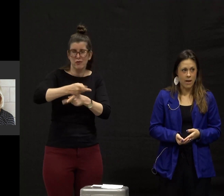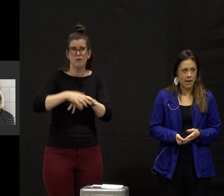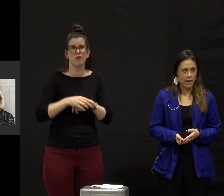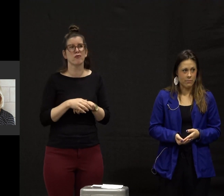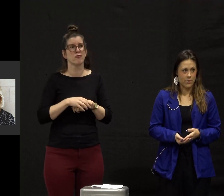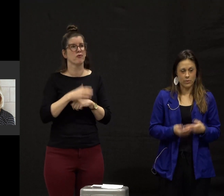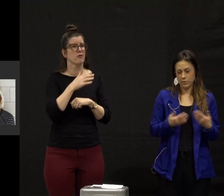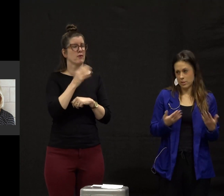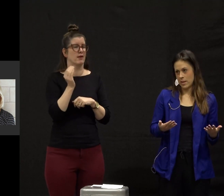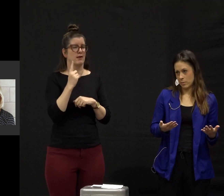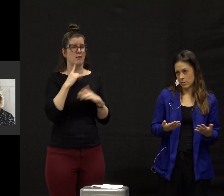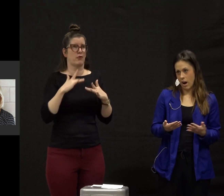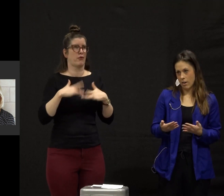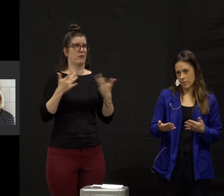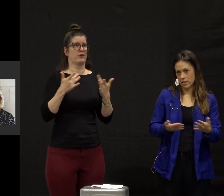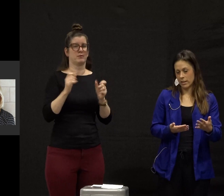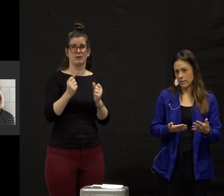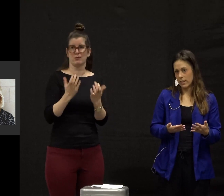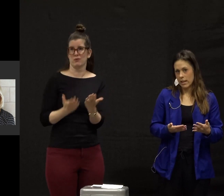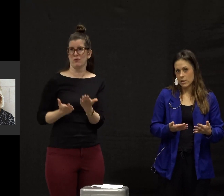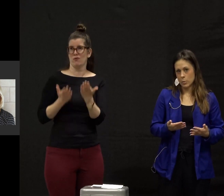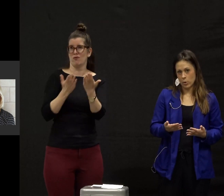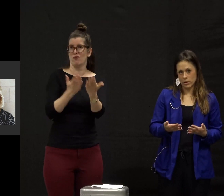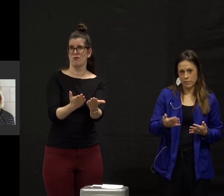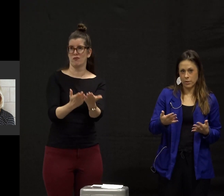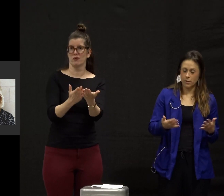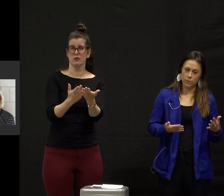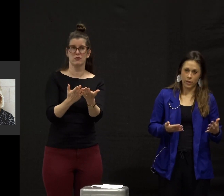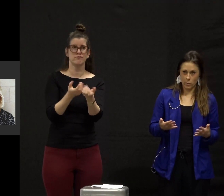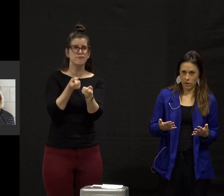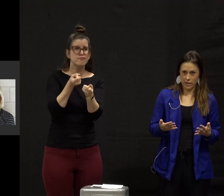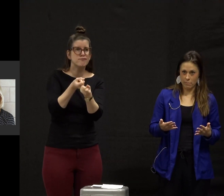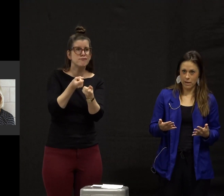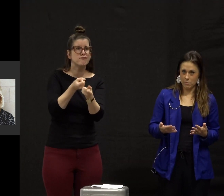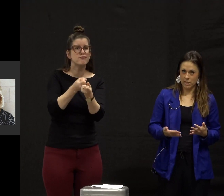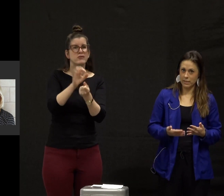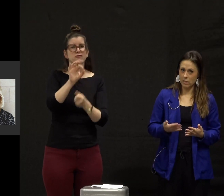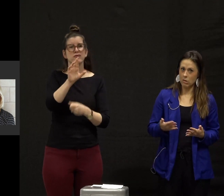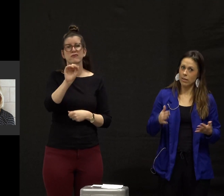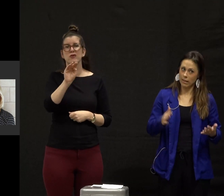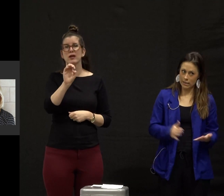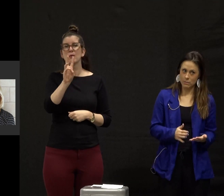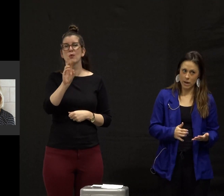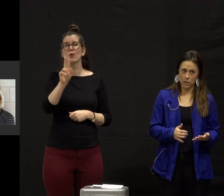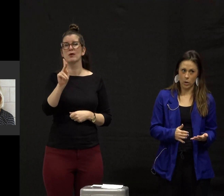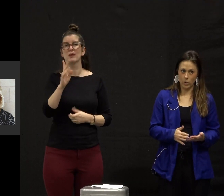And I'm thrilled to be able to offer a supportive framework that might be a little less medical